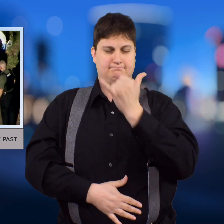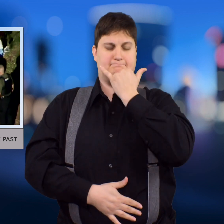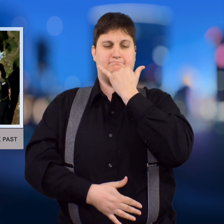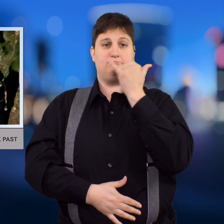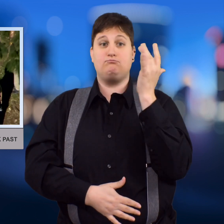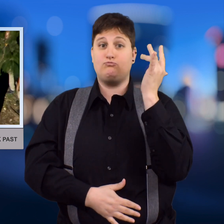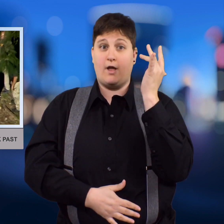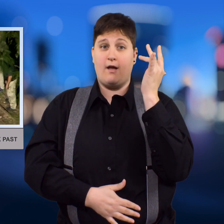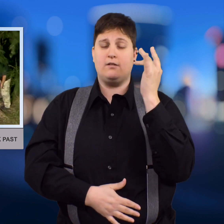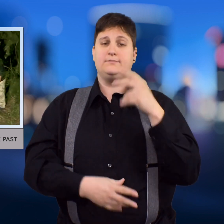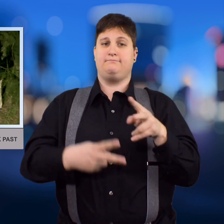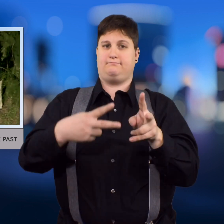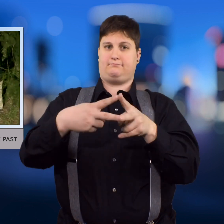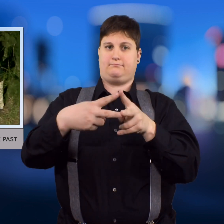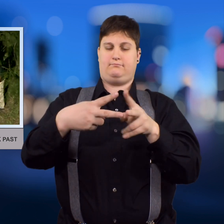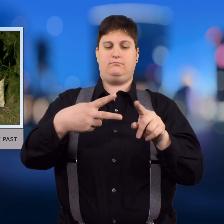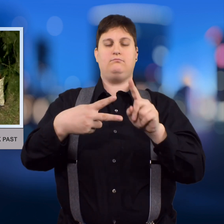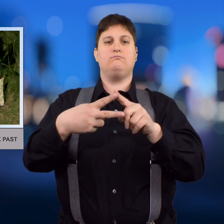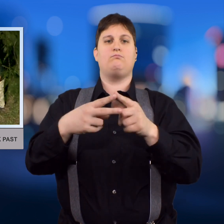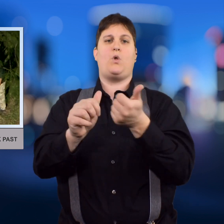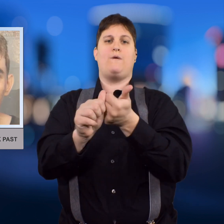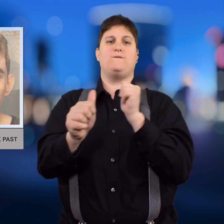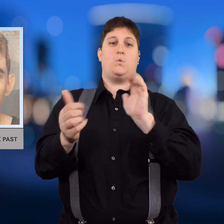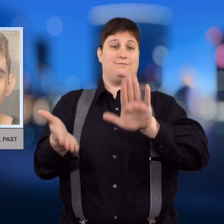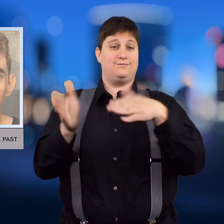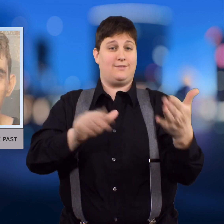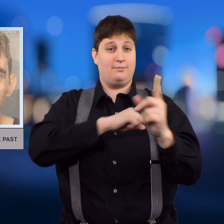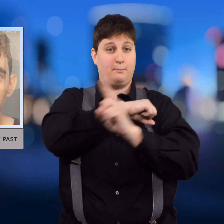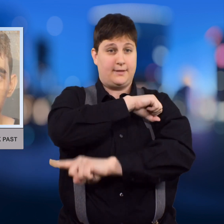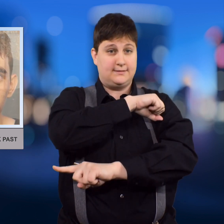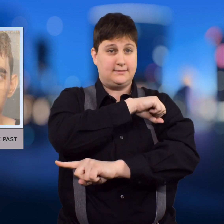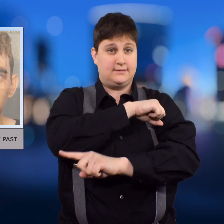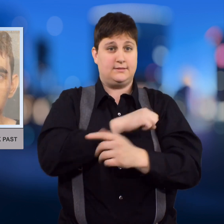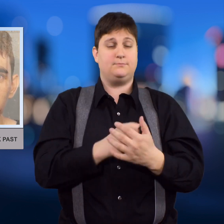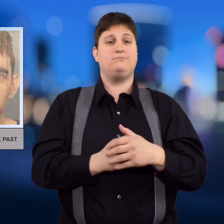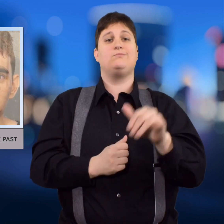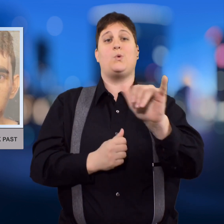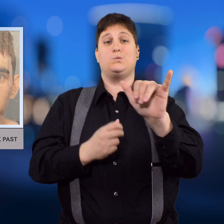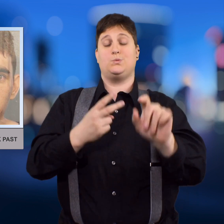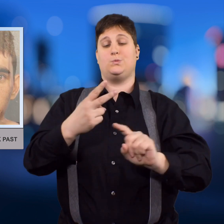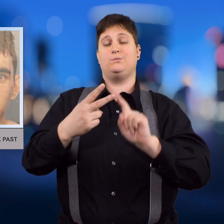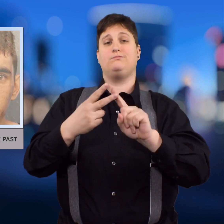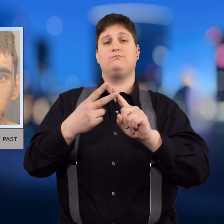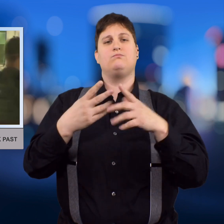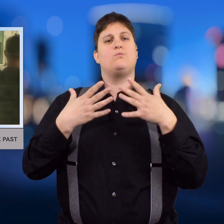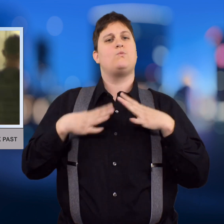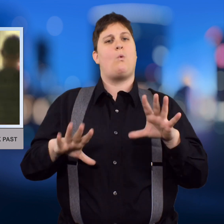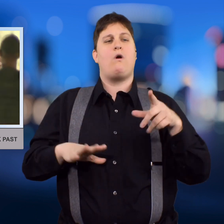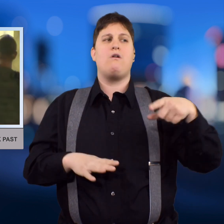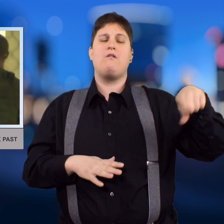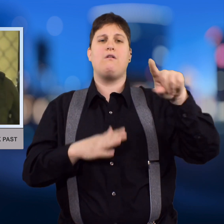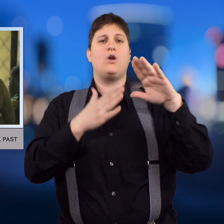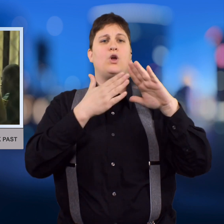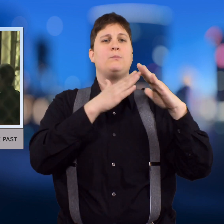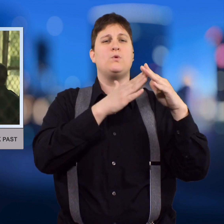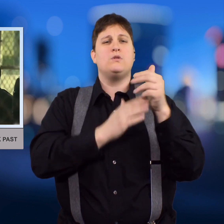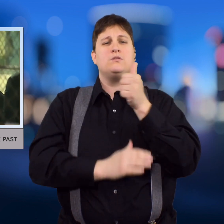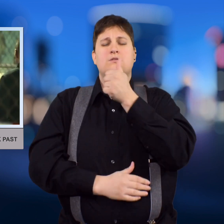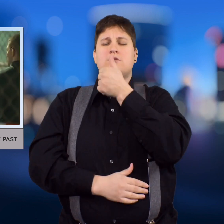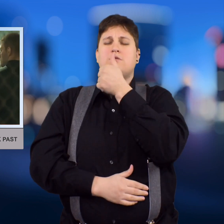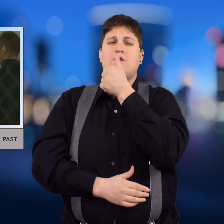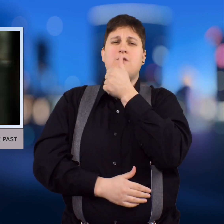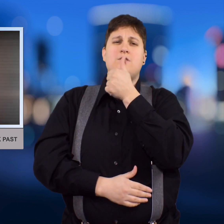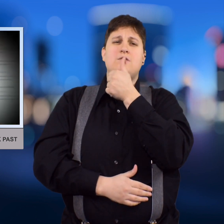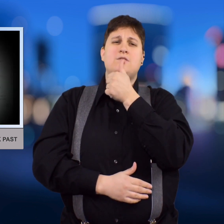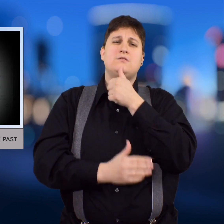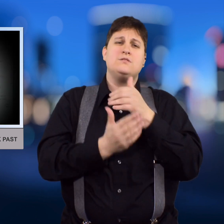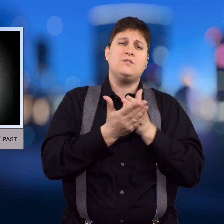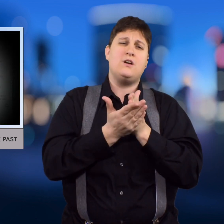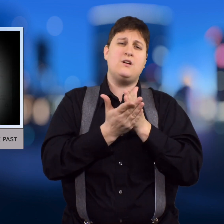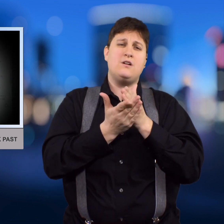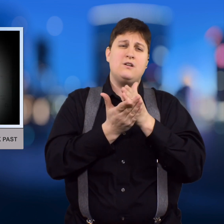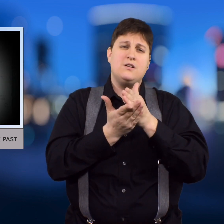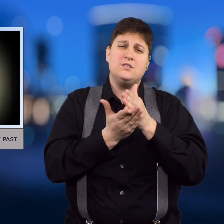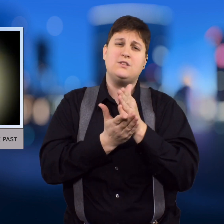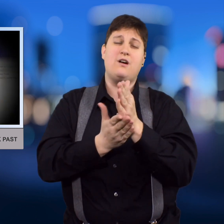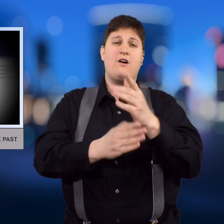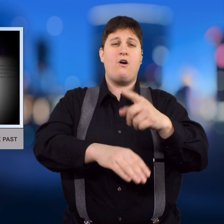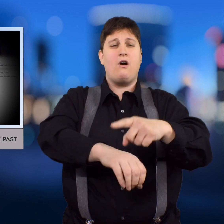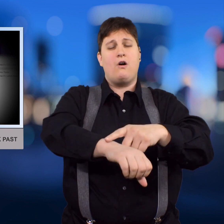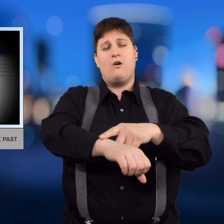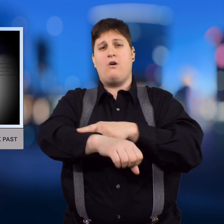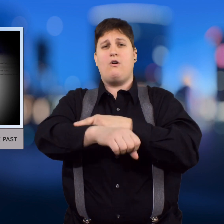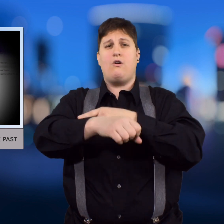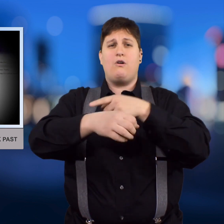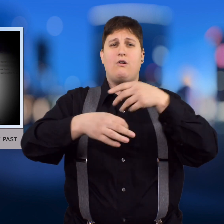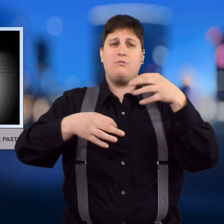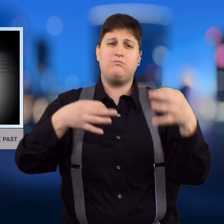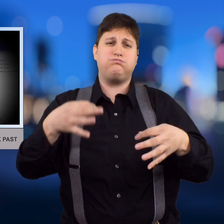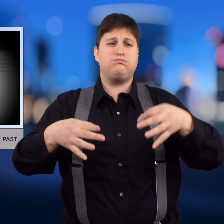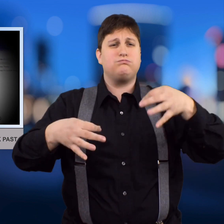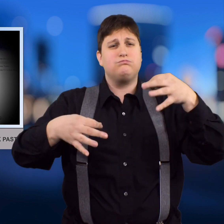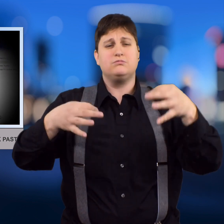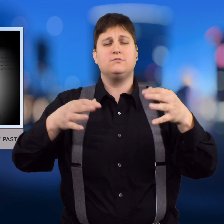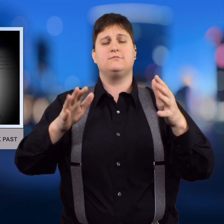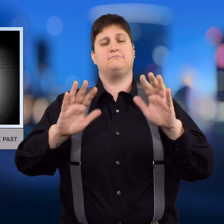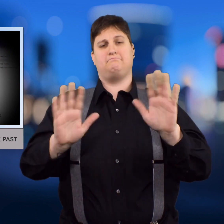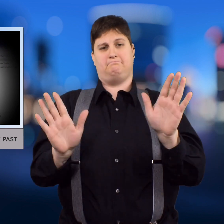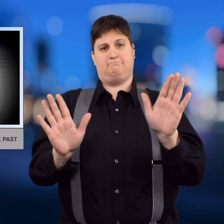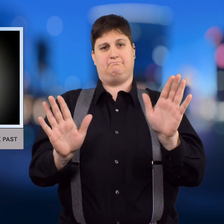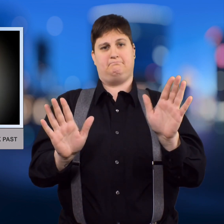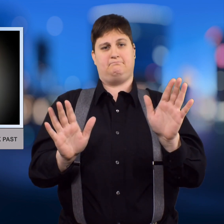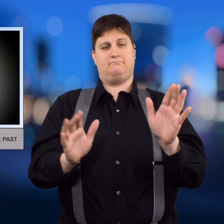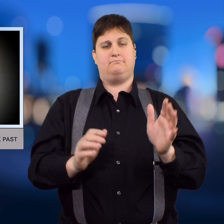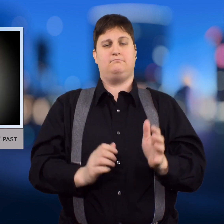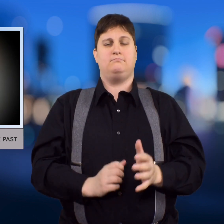plea in order to avoid the death penalty and a long, painful trial for the community.